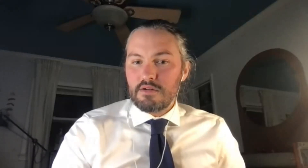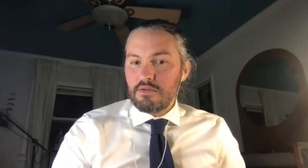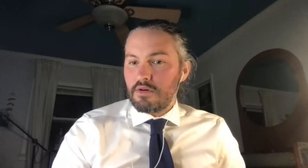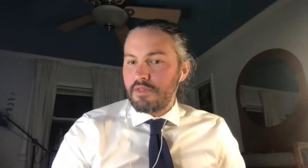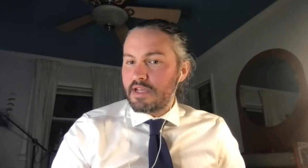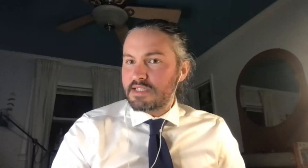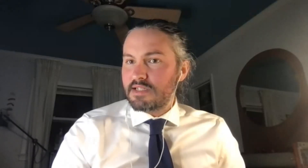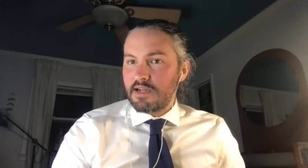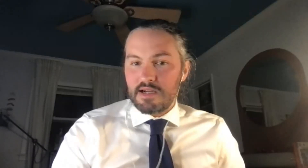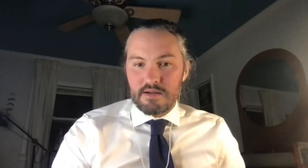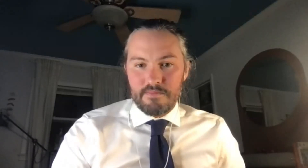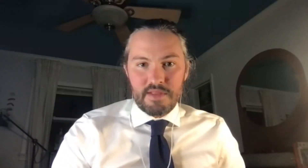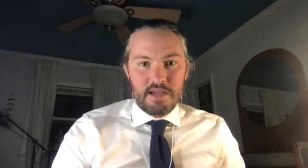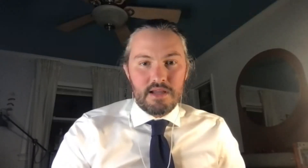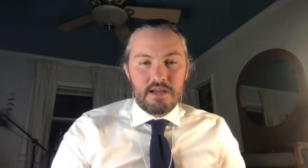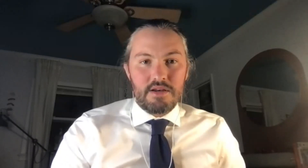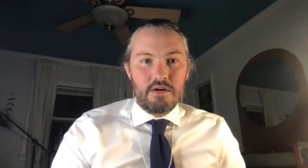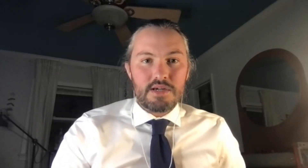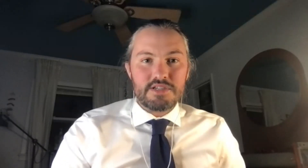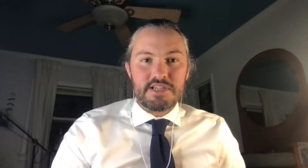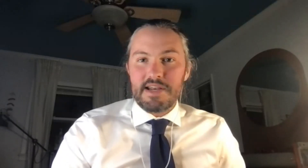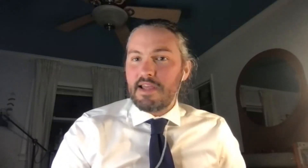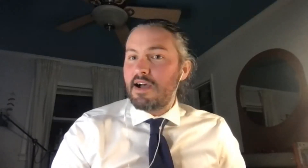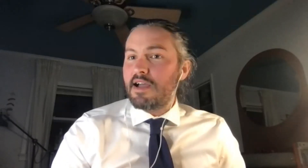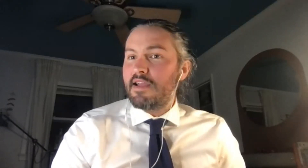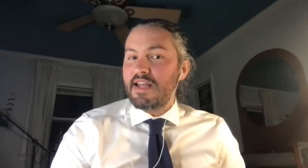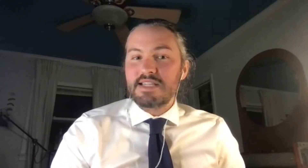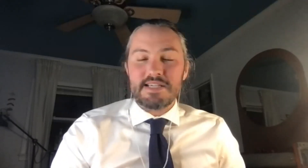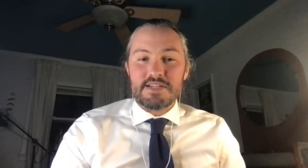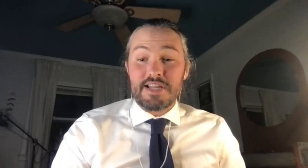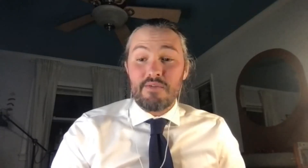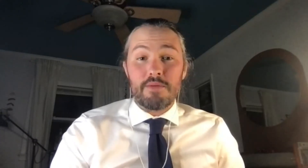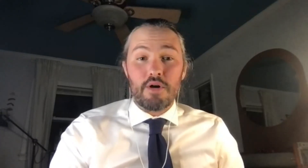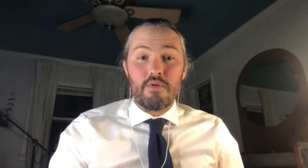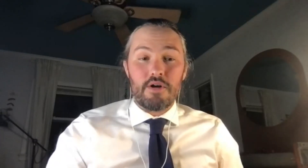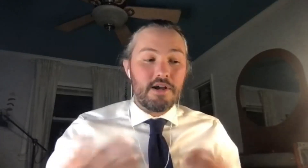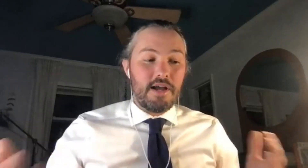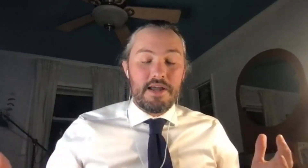Cool thanks, um no questions yet, uh if that's the case I'll just have one more for you.